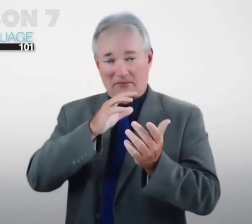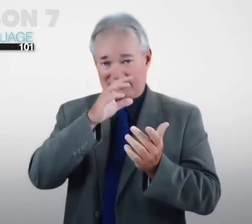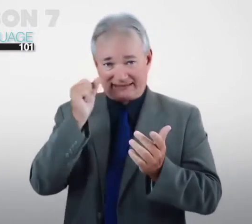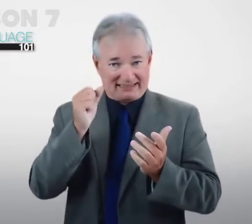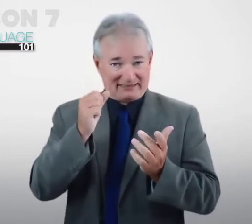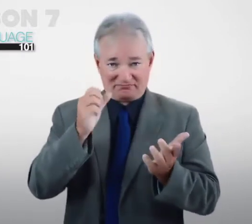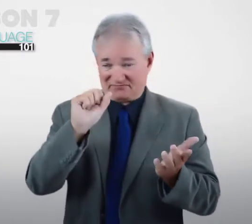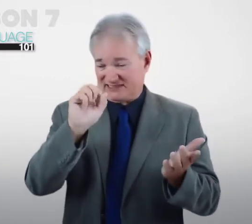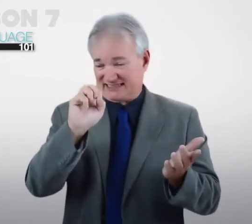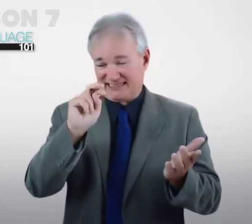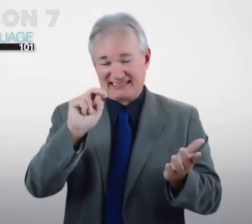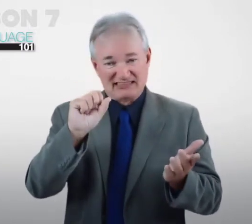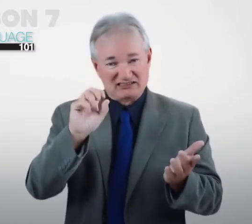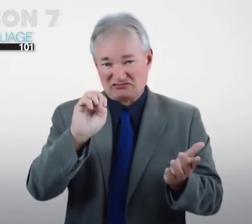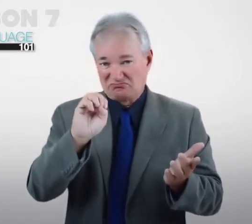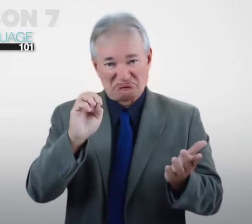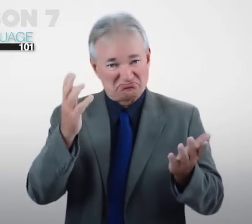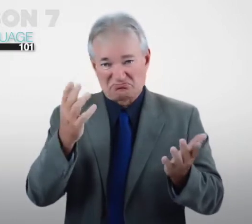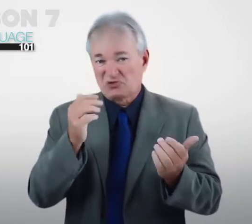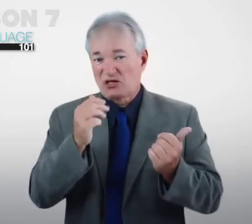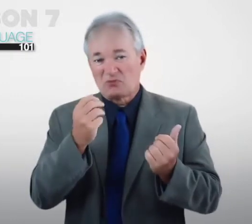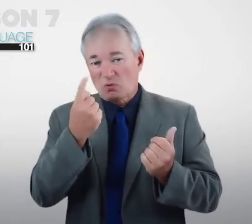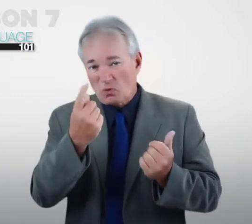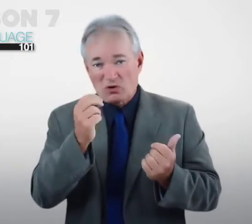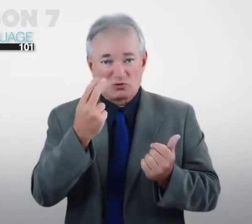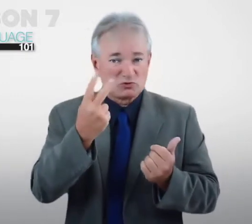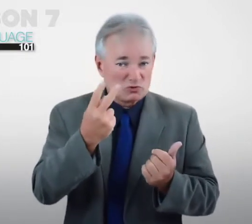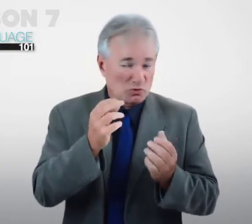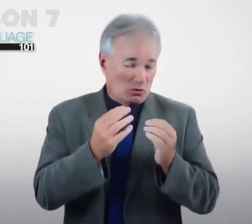It's a way of labeling a group of individuals.